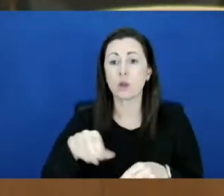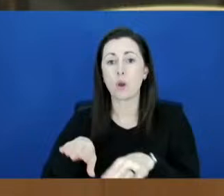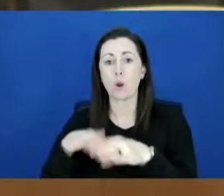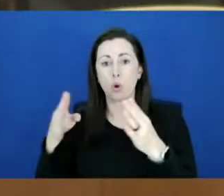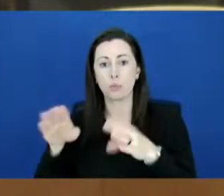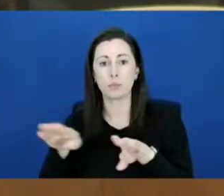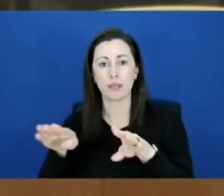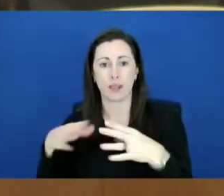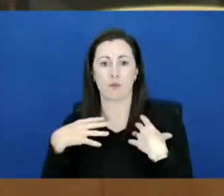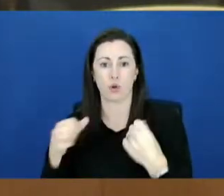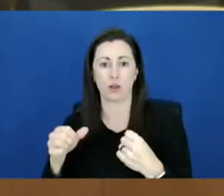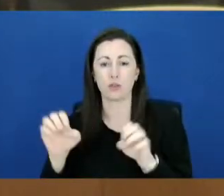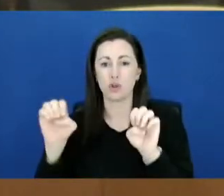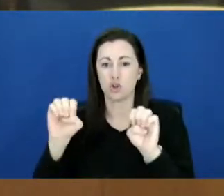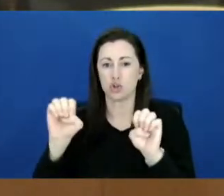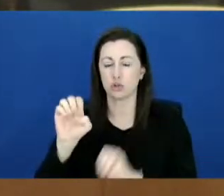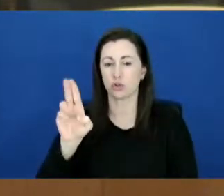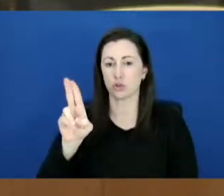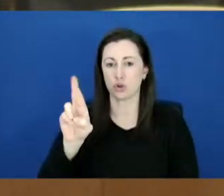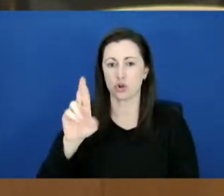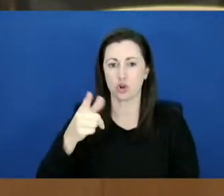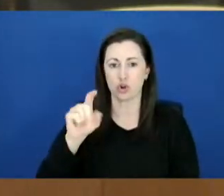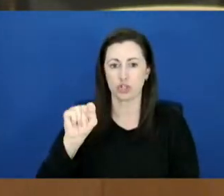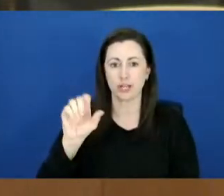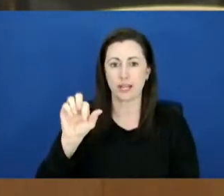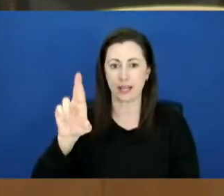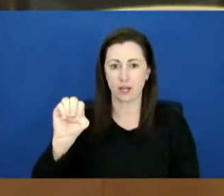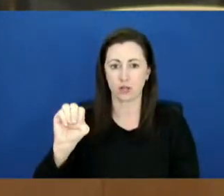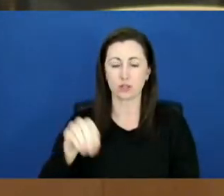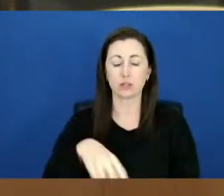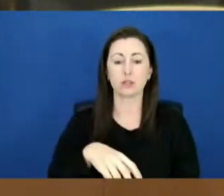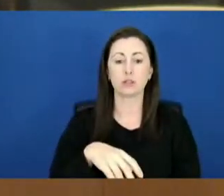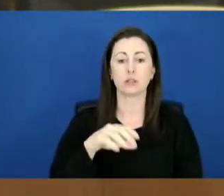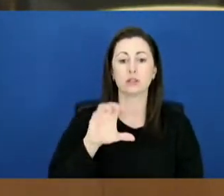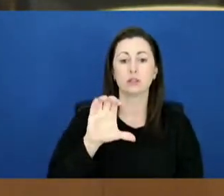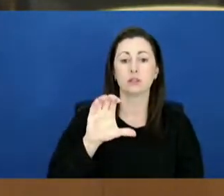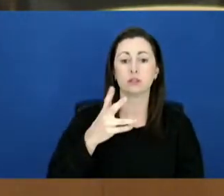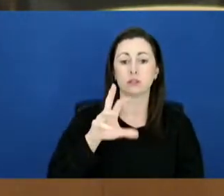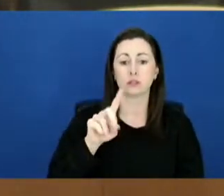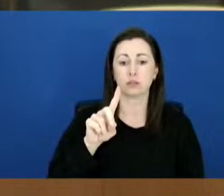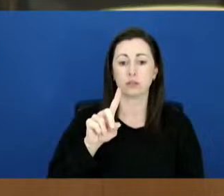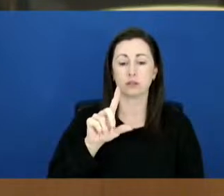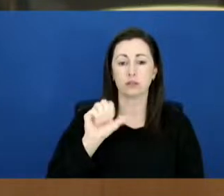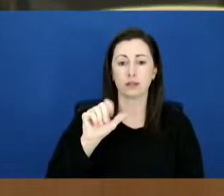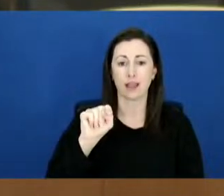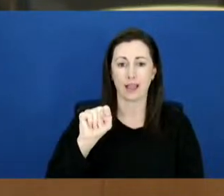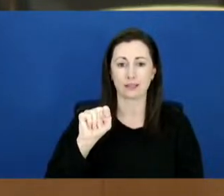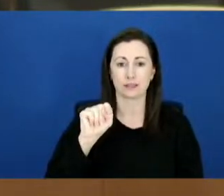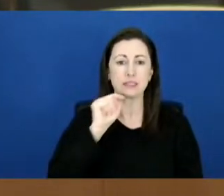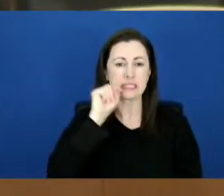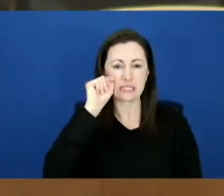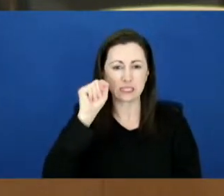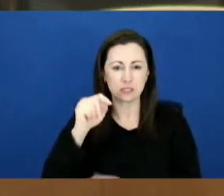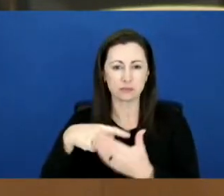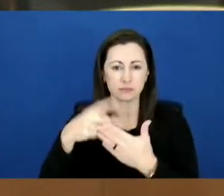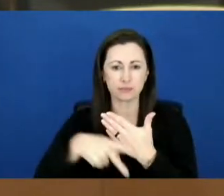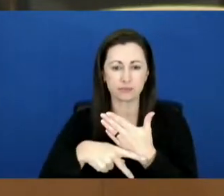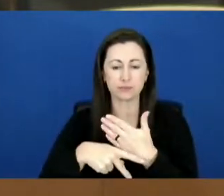CENTER, THE OPENING OF THE